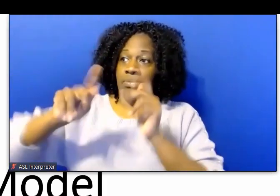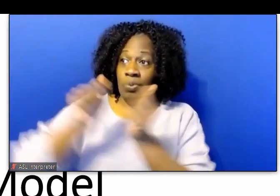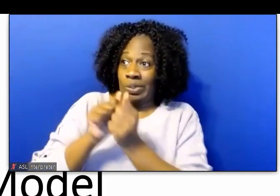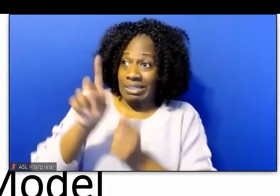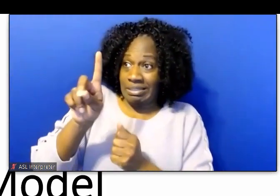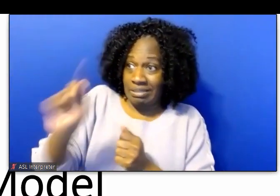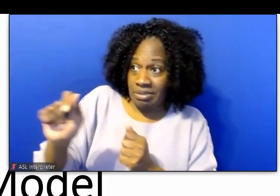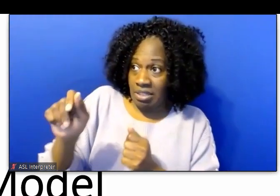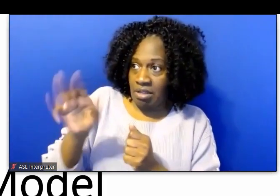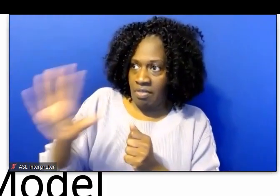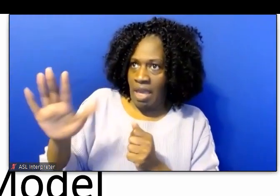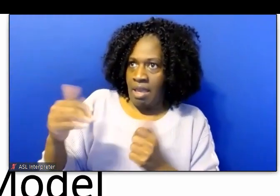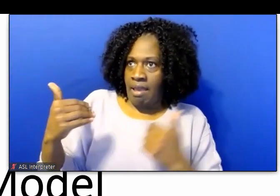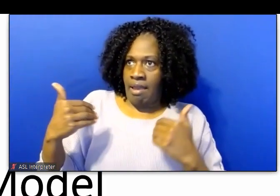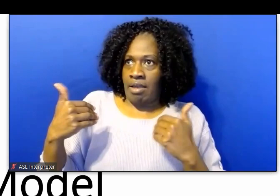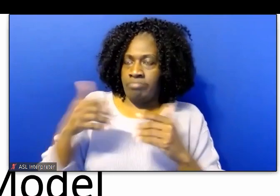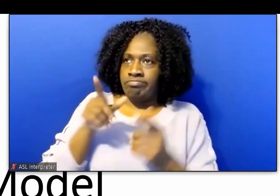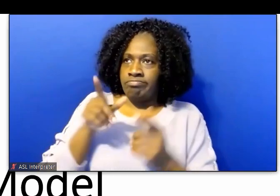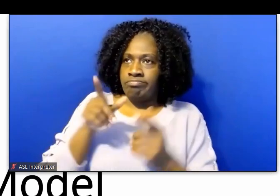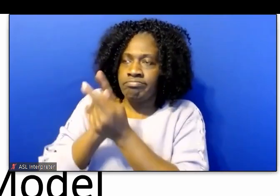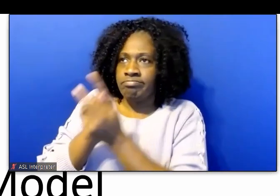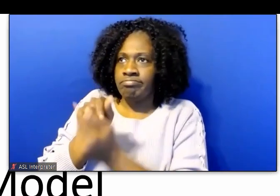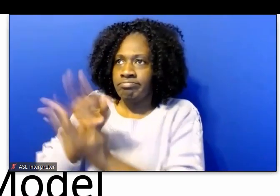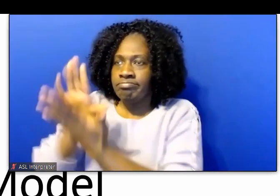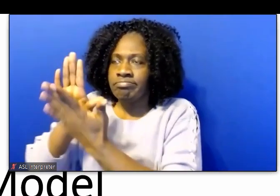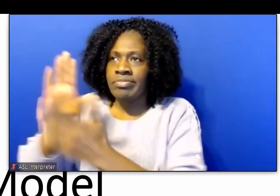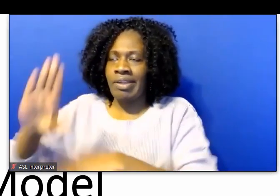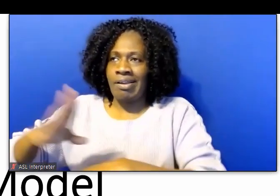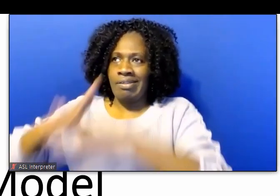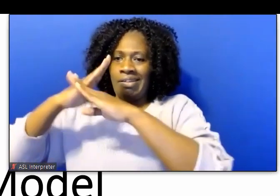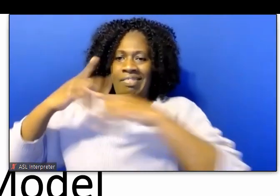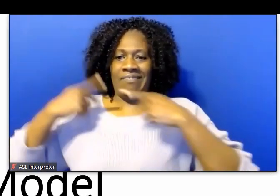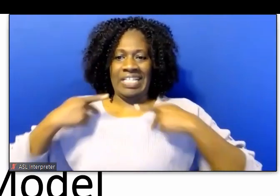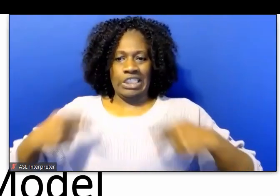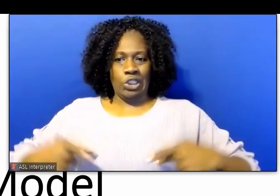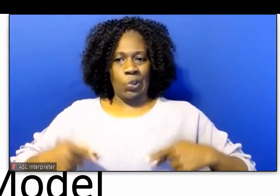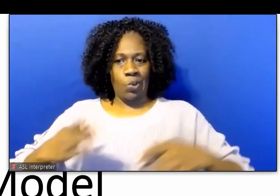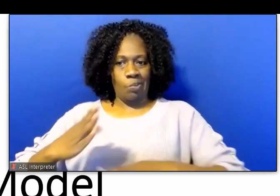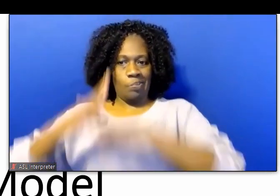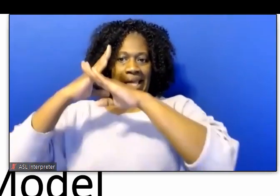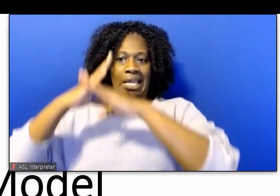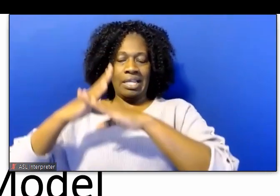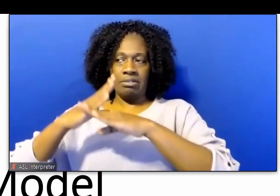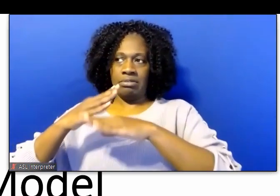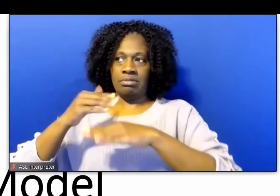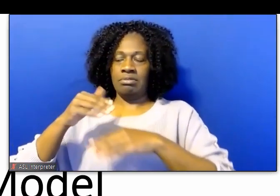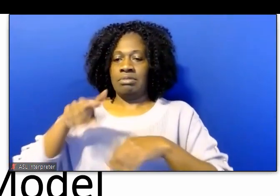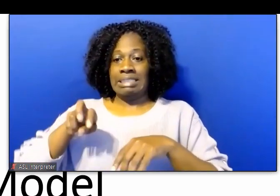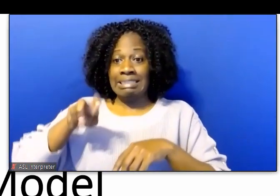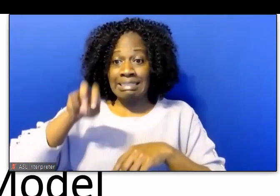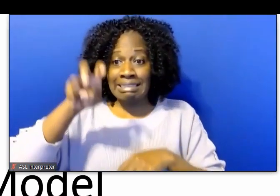and what they encounter, mostly the barriers the physical barriers - steps, stairs, elevators